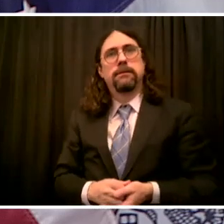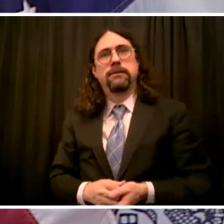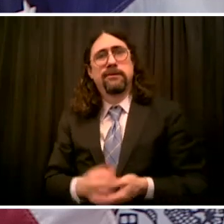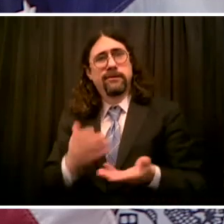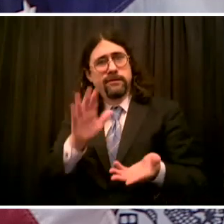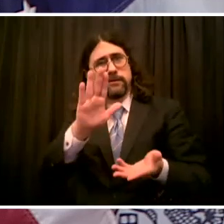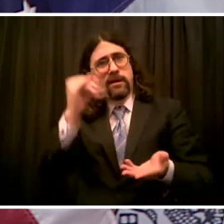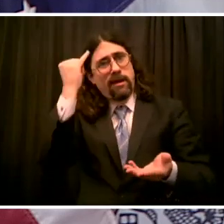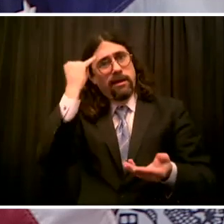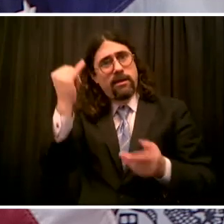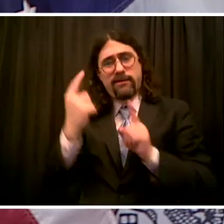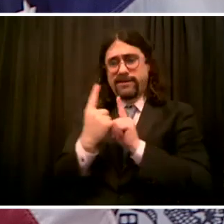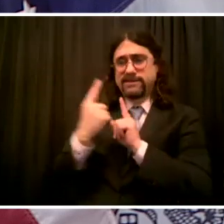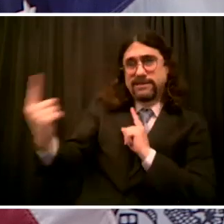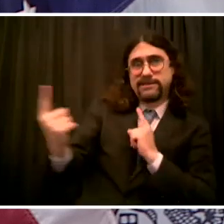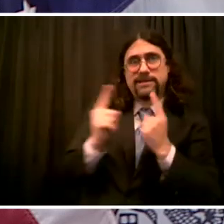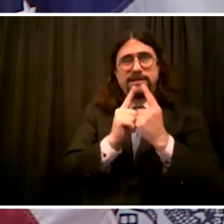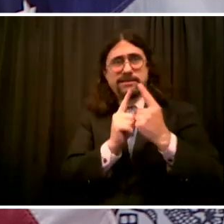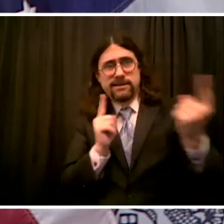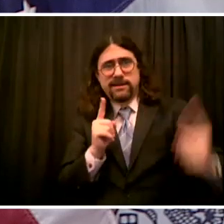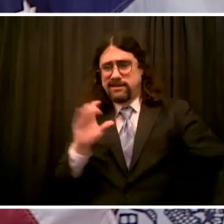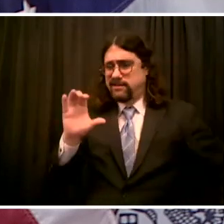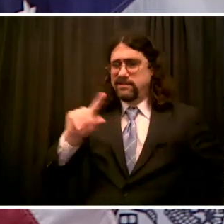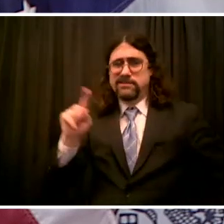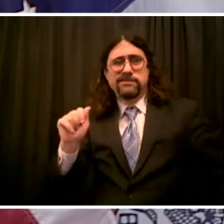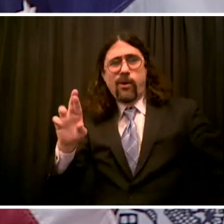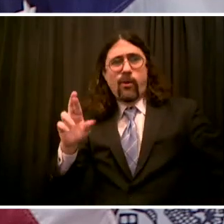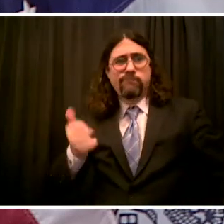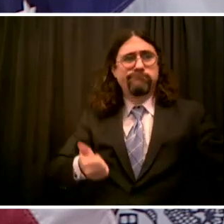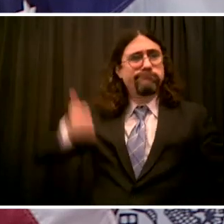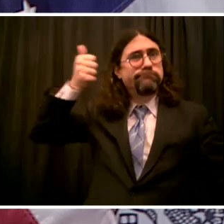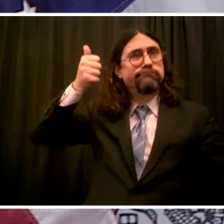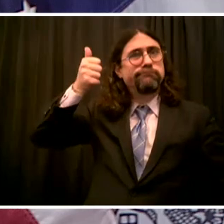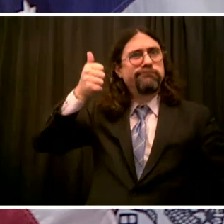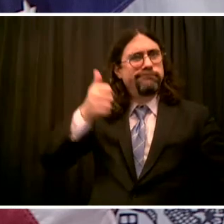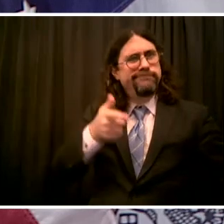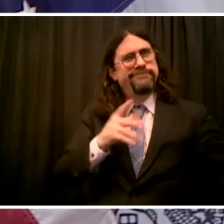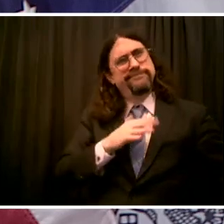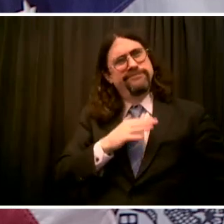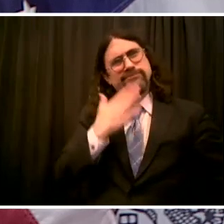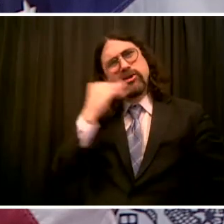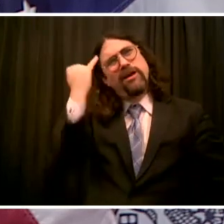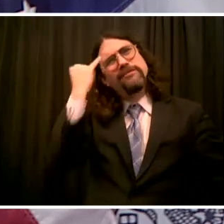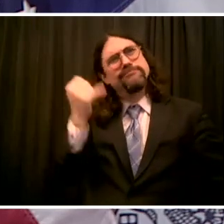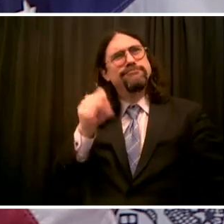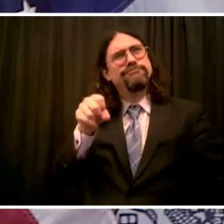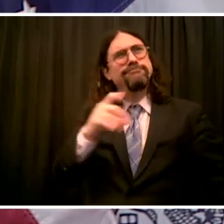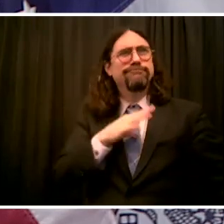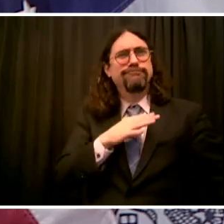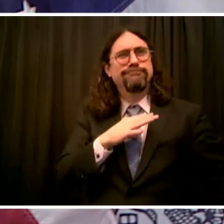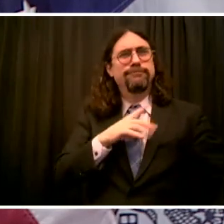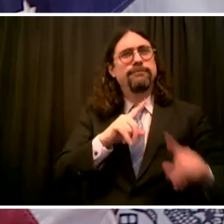WHY THEY NEED TO STICK WI THIT. SO, THAT'S AN INTERESTING SUGGESTION, WE'LL ESSENTIAL CONSIDER THAT, BUT RIGHT NOW, I